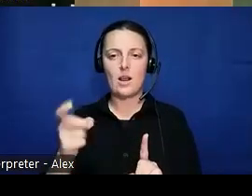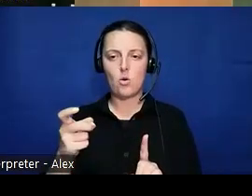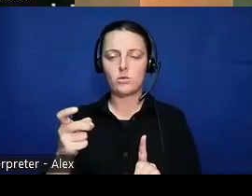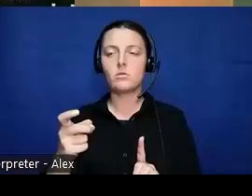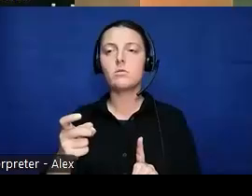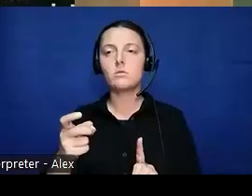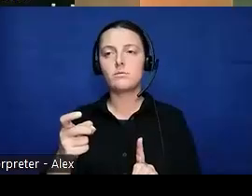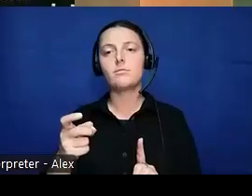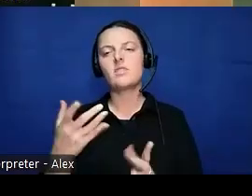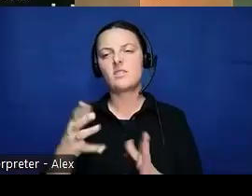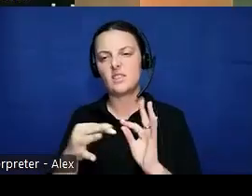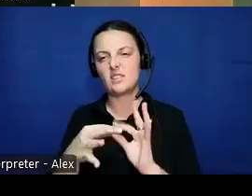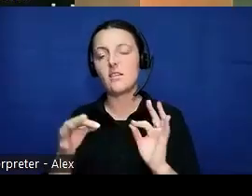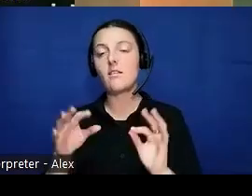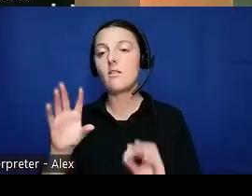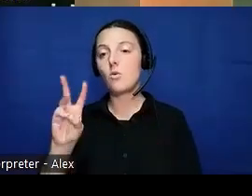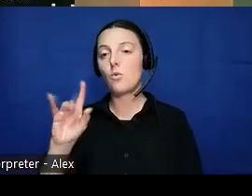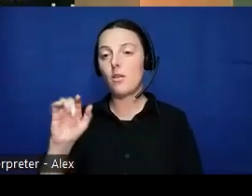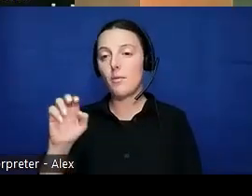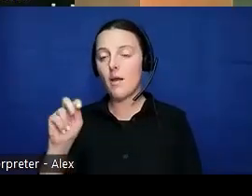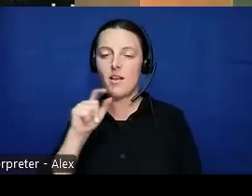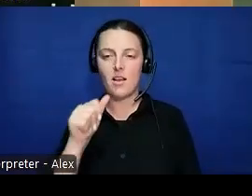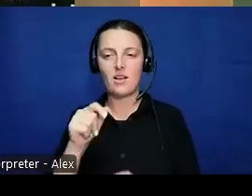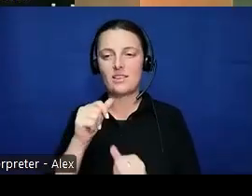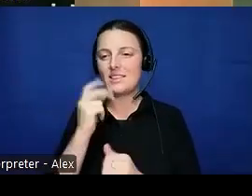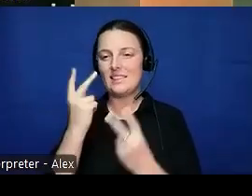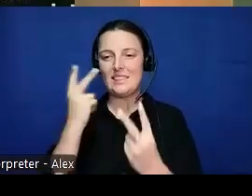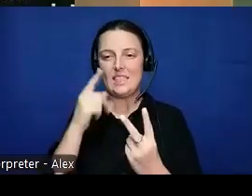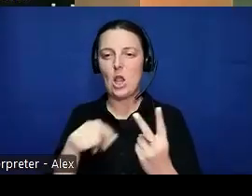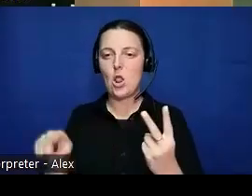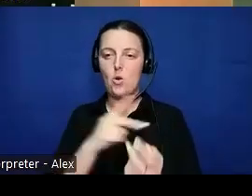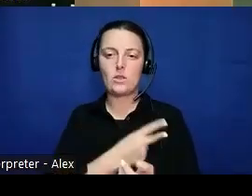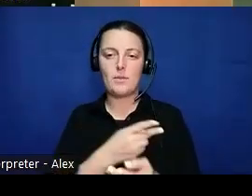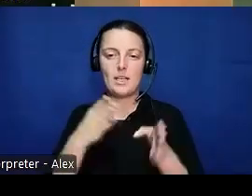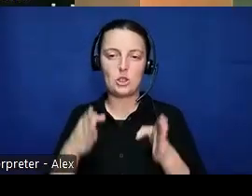will mine isn't seeing those patients. So that's on us. You know, it kind of it kind of comes to